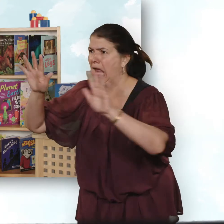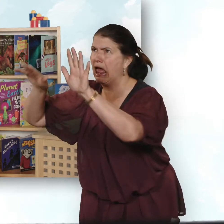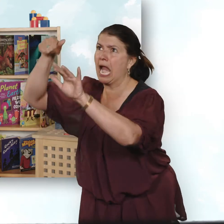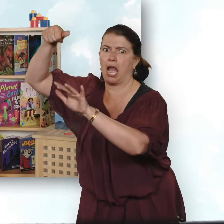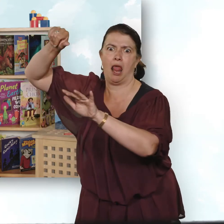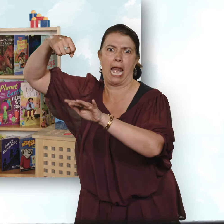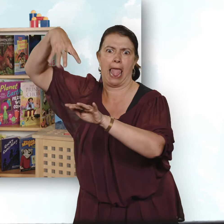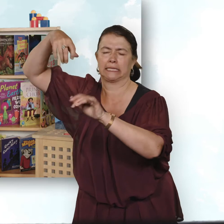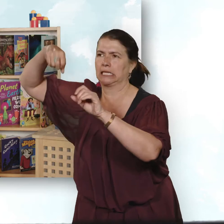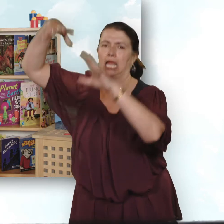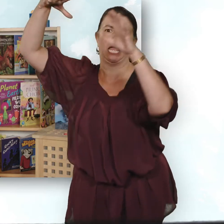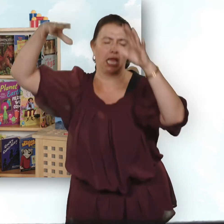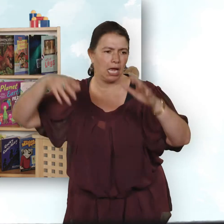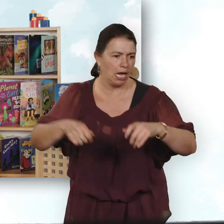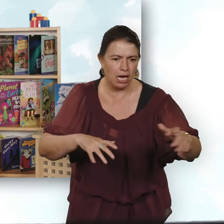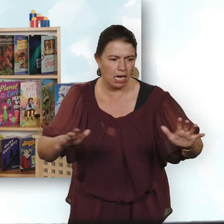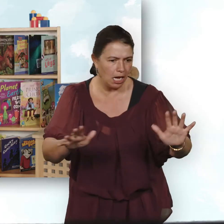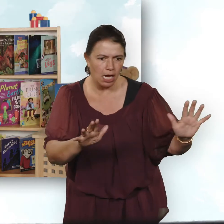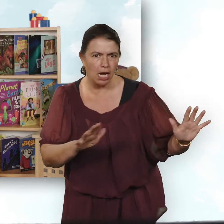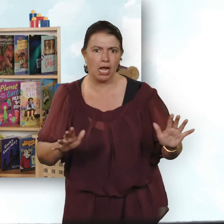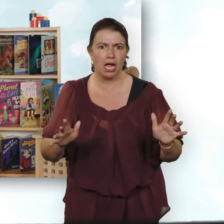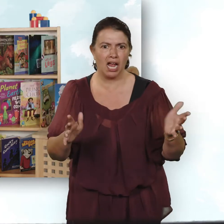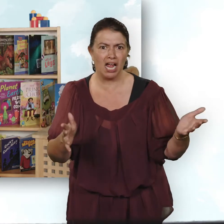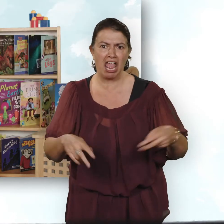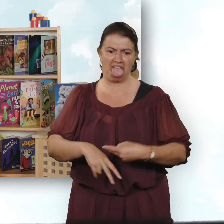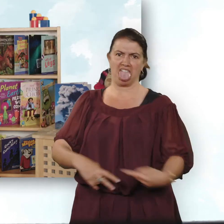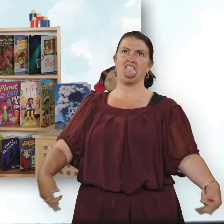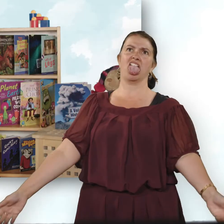and a RIP! Then Millie found the light. She turned it